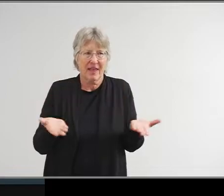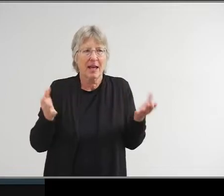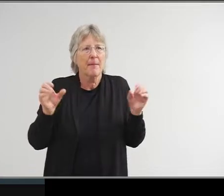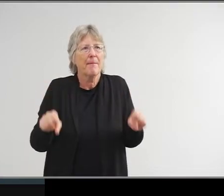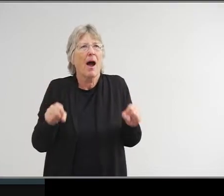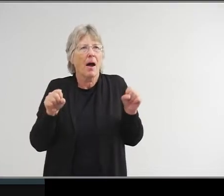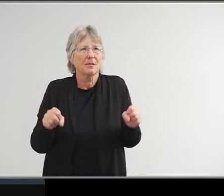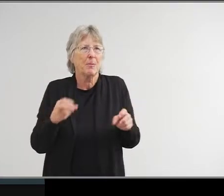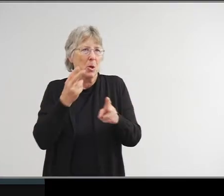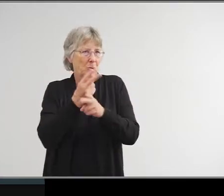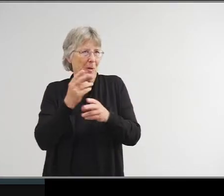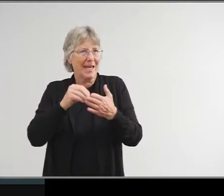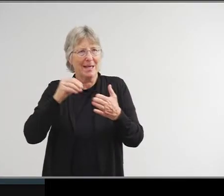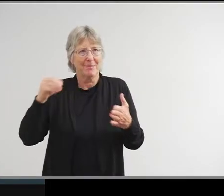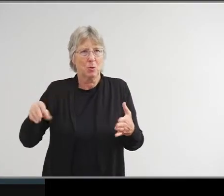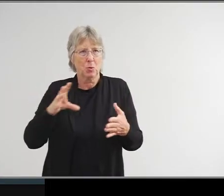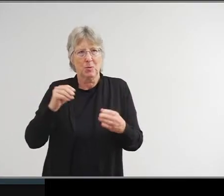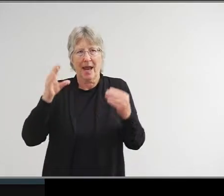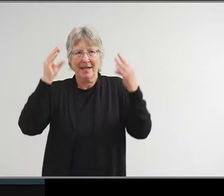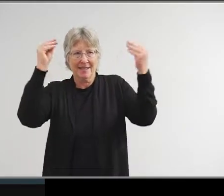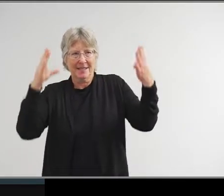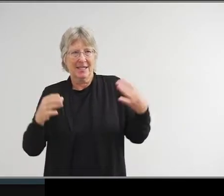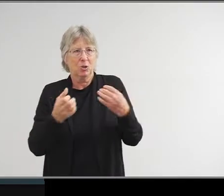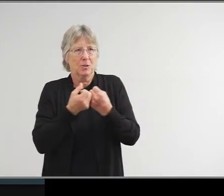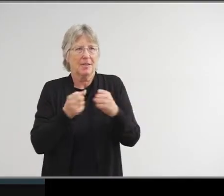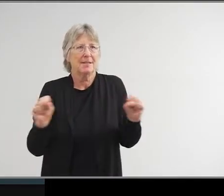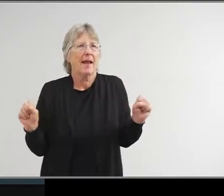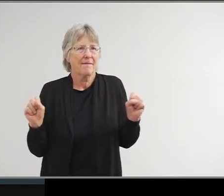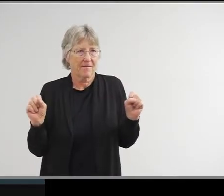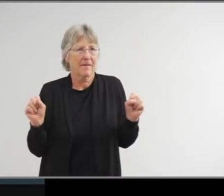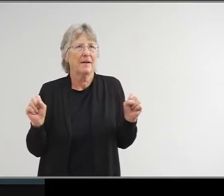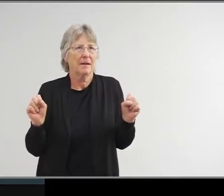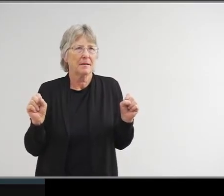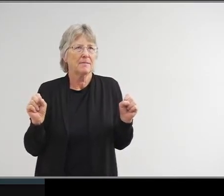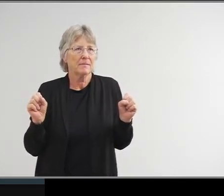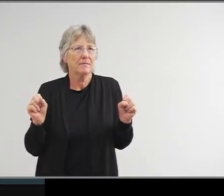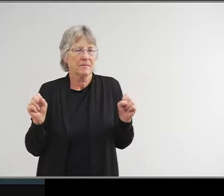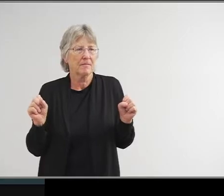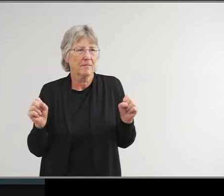to keep students and teachers safe and we have responded appropriately.